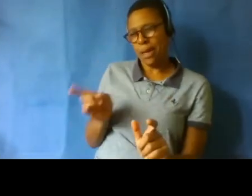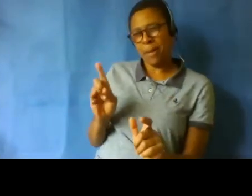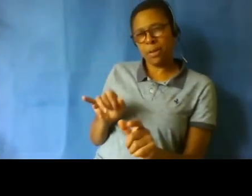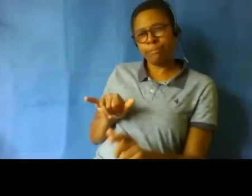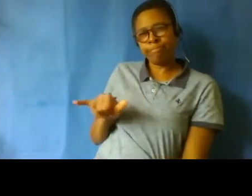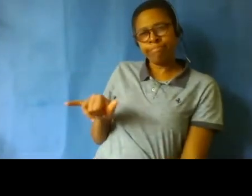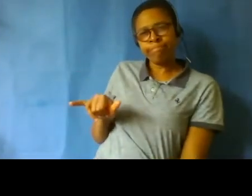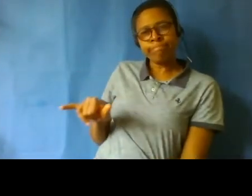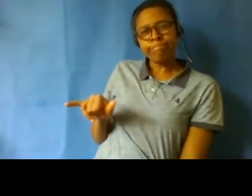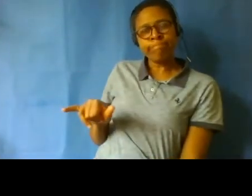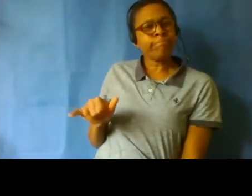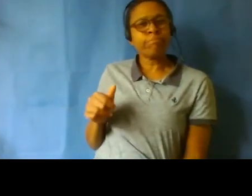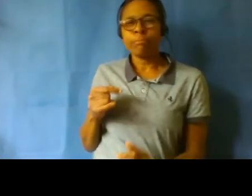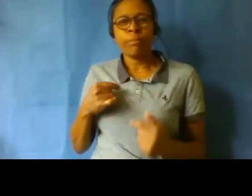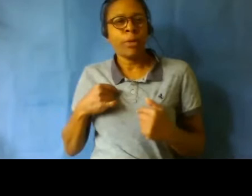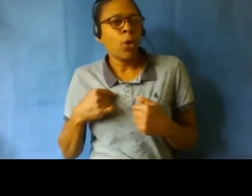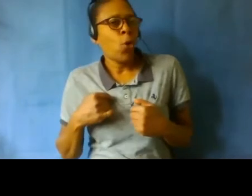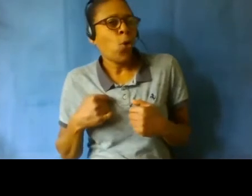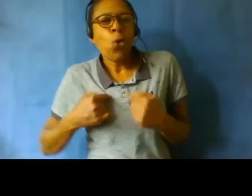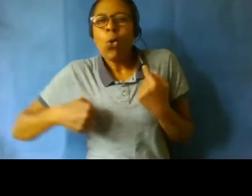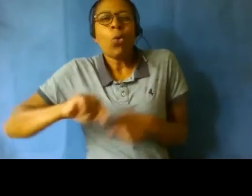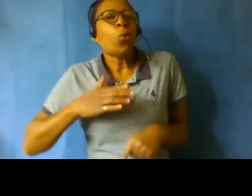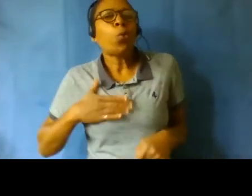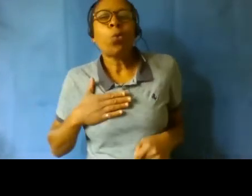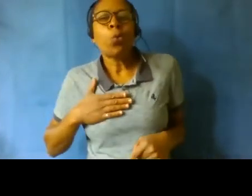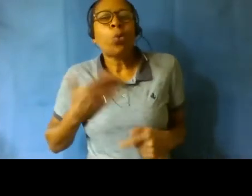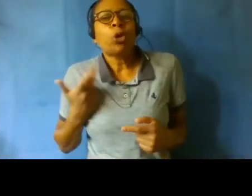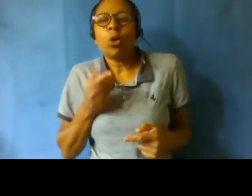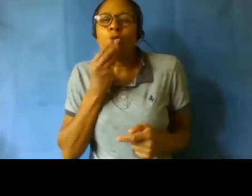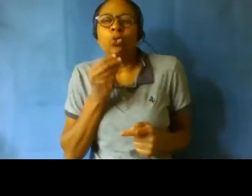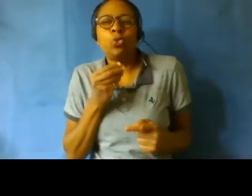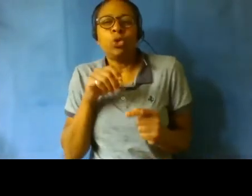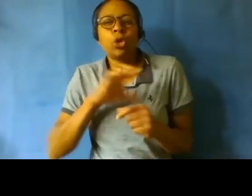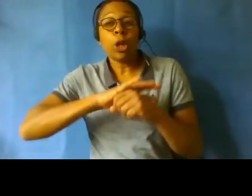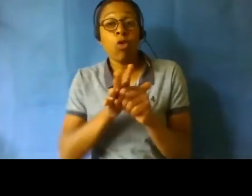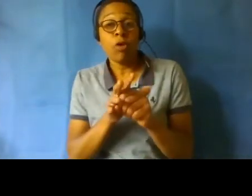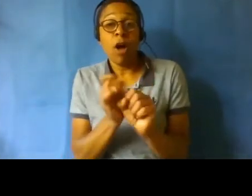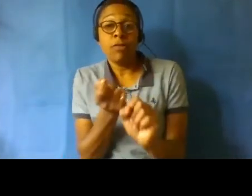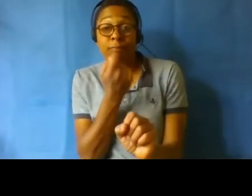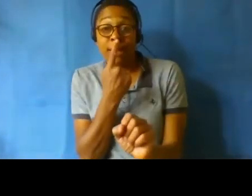that as yet non-existent covert 19 vaccine in the future the only vaccine